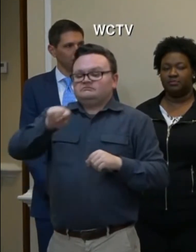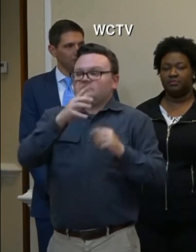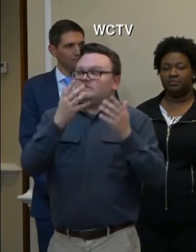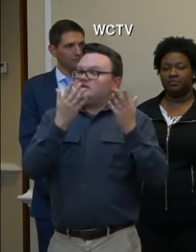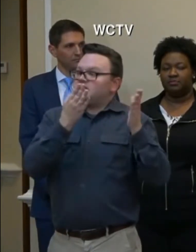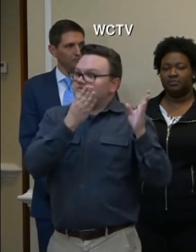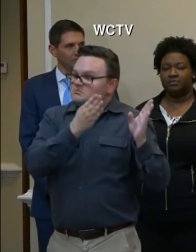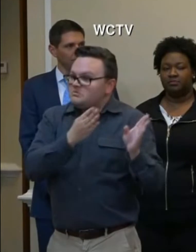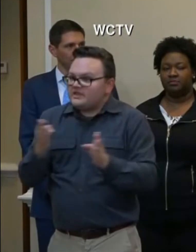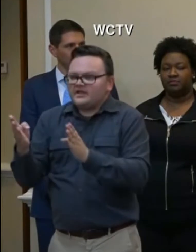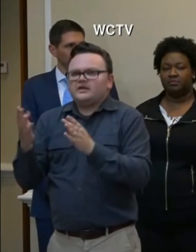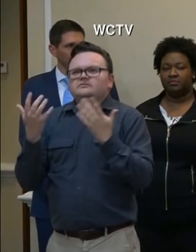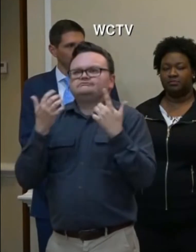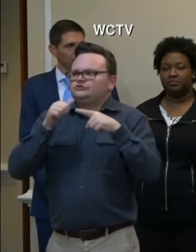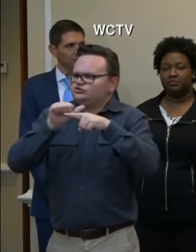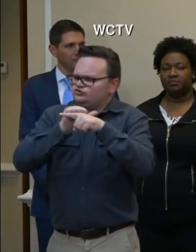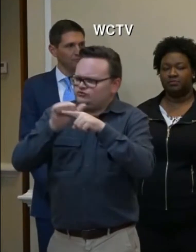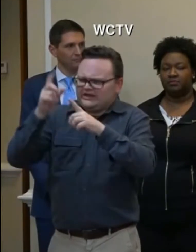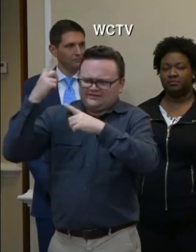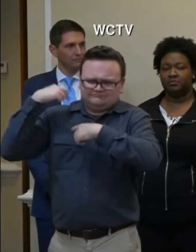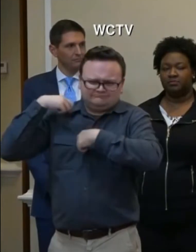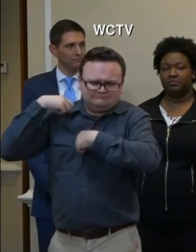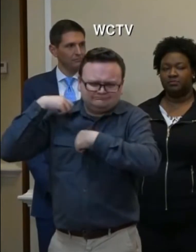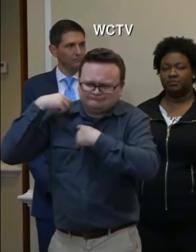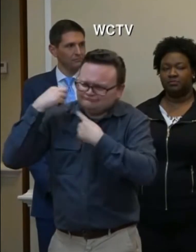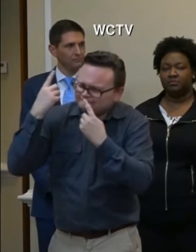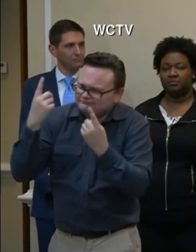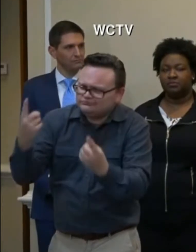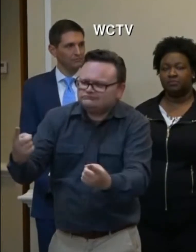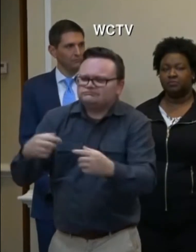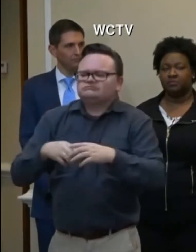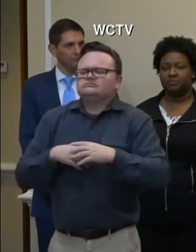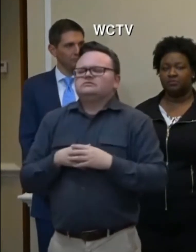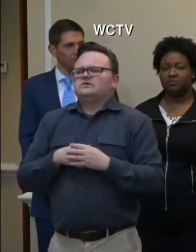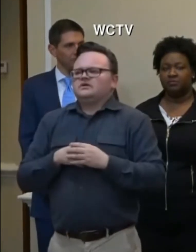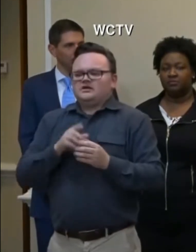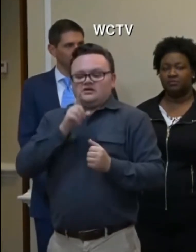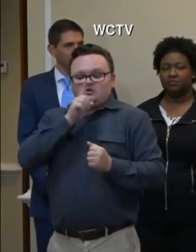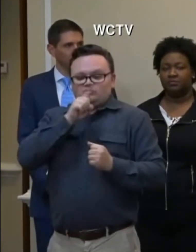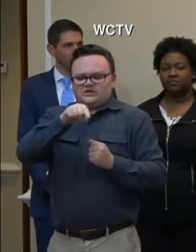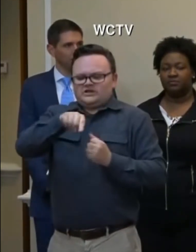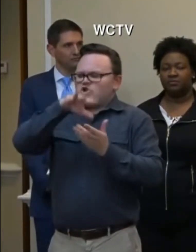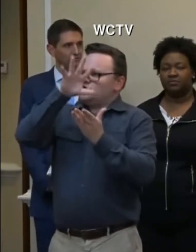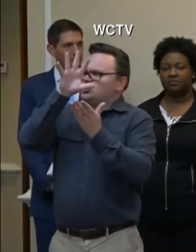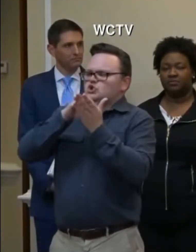precautions these protocols are ingrained in their standard operating